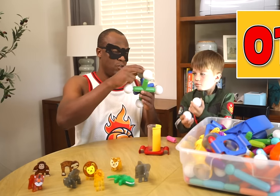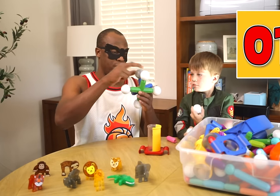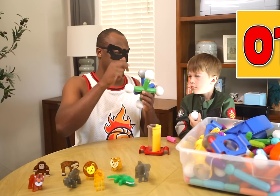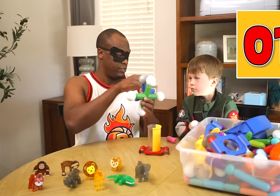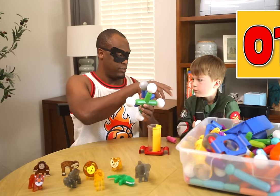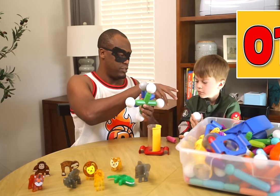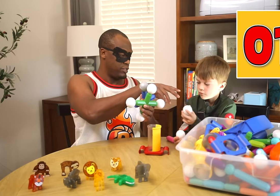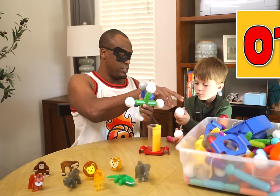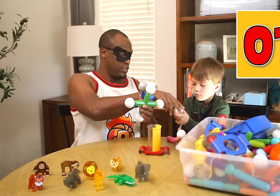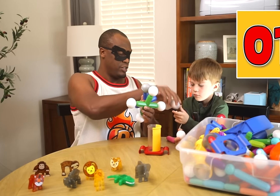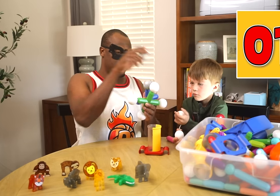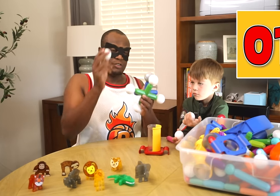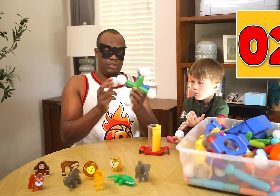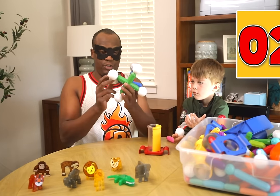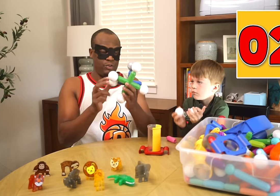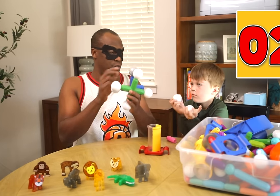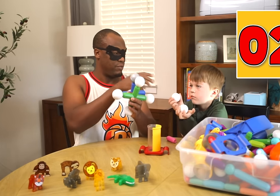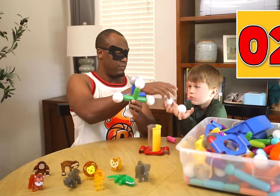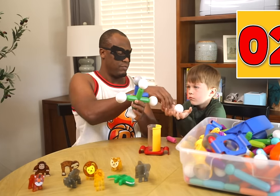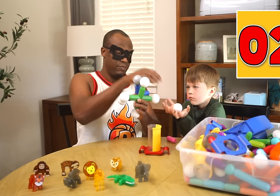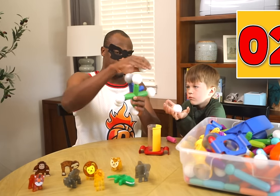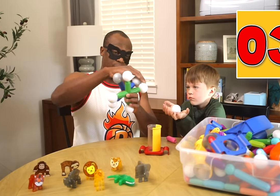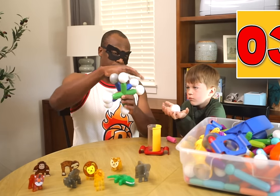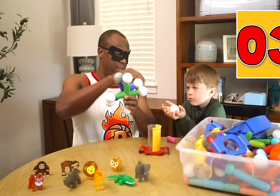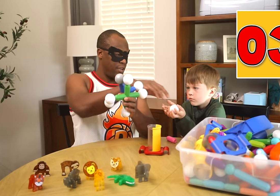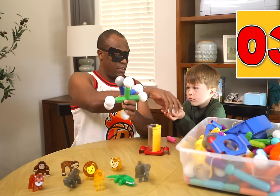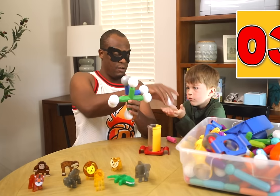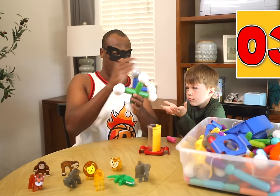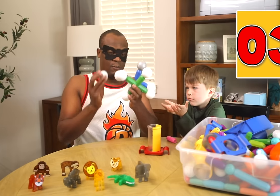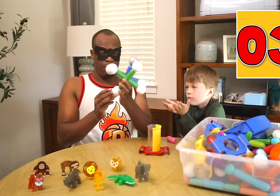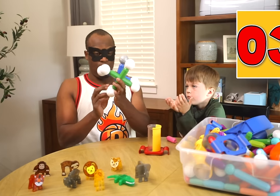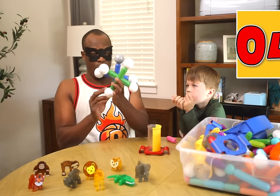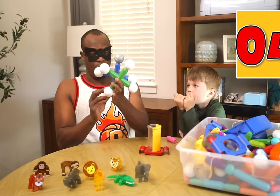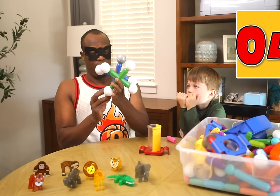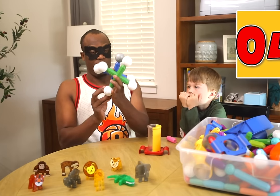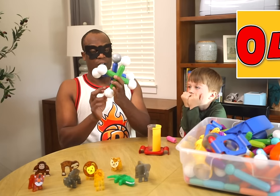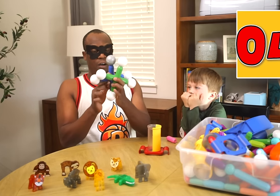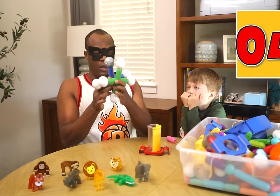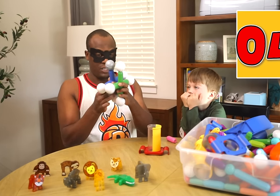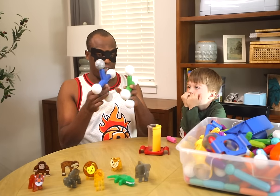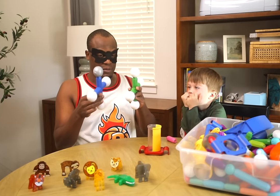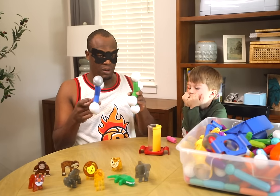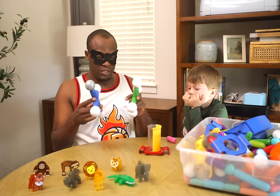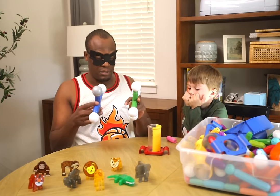One, two, three. Four. Awesome, awesome.